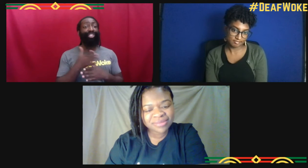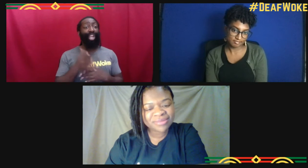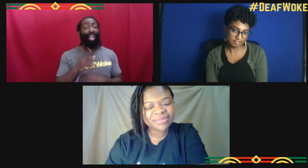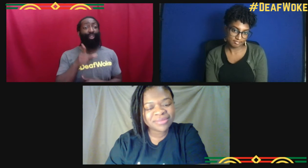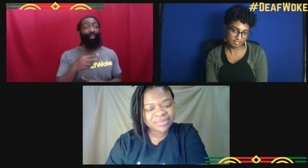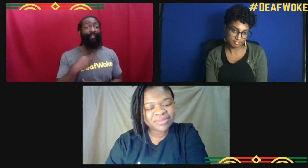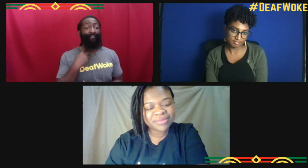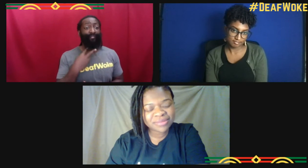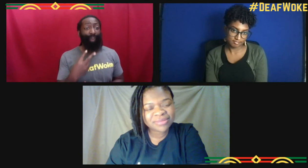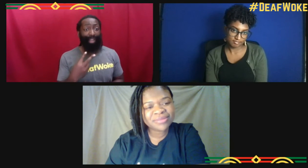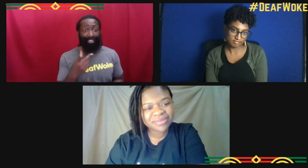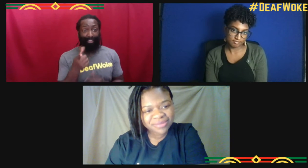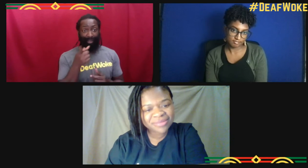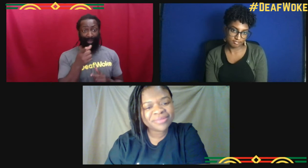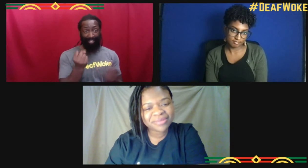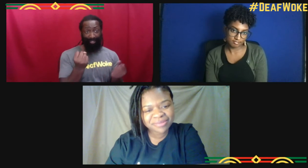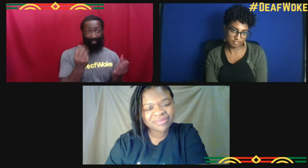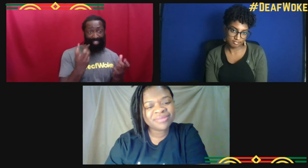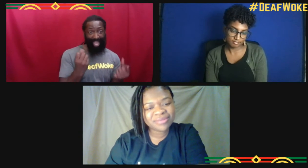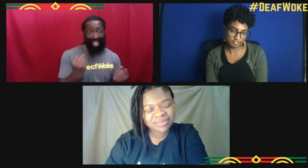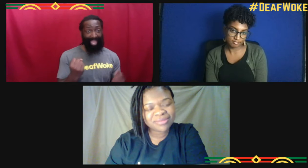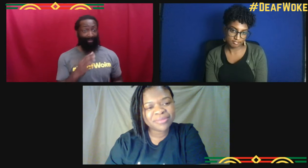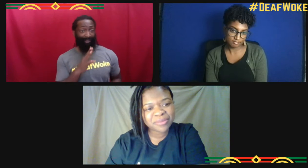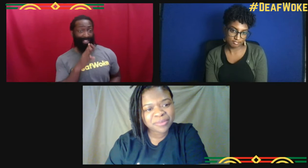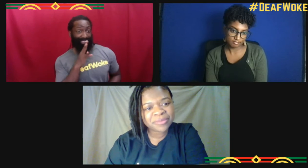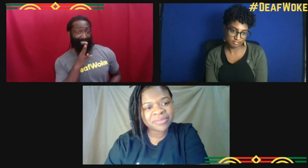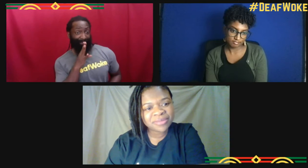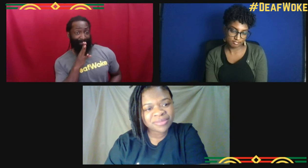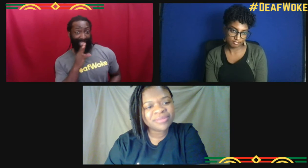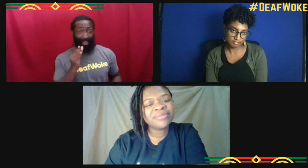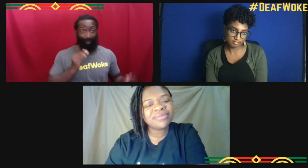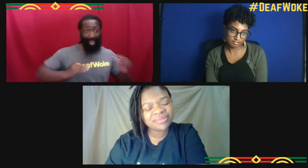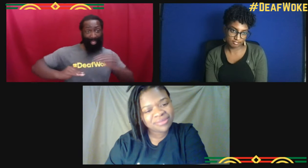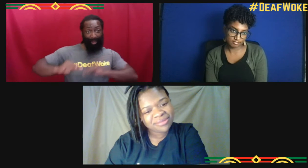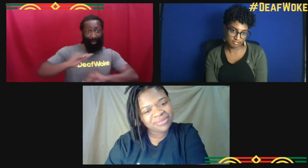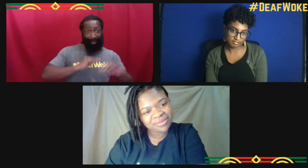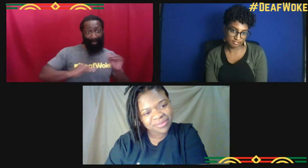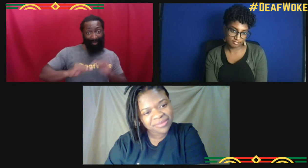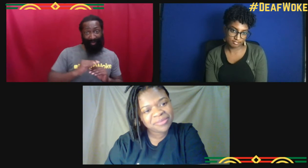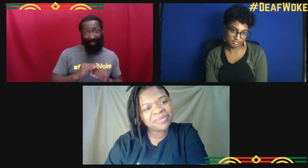I thank you for sharing your voice, whether you're signing,